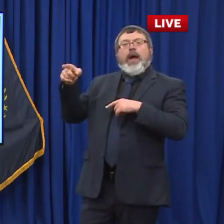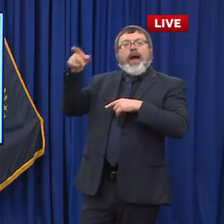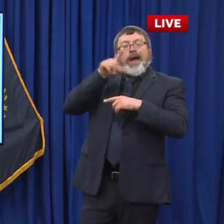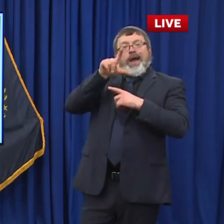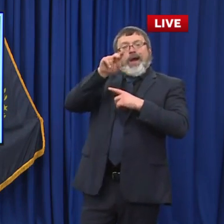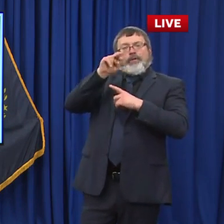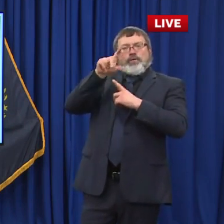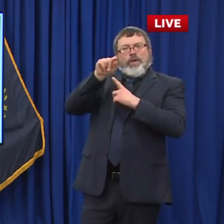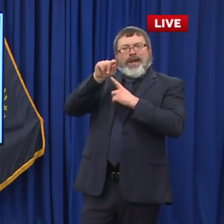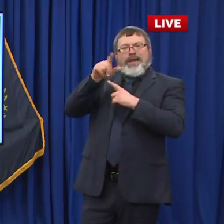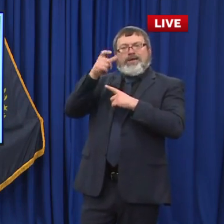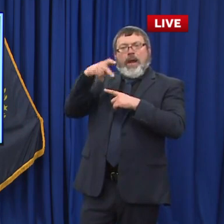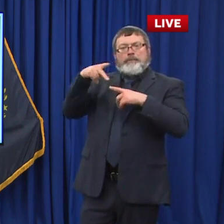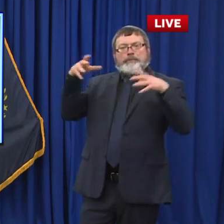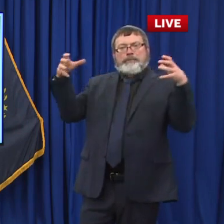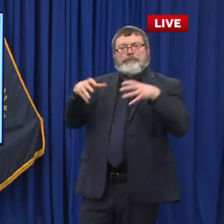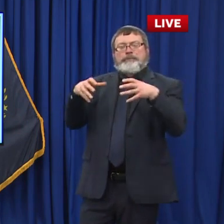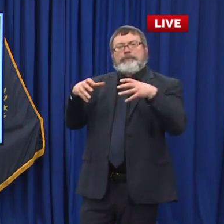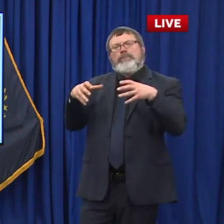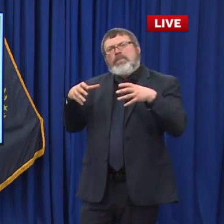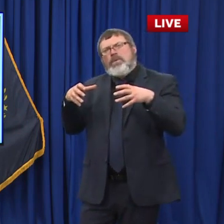AND THEN FOLLOWED BY THE ORGANIZATION.